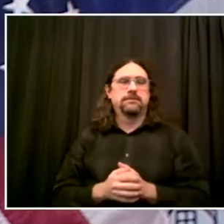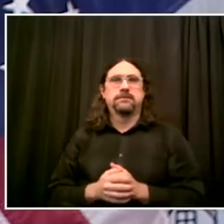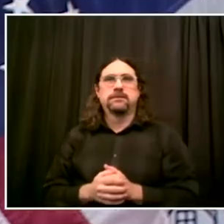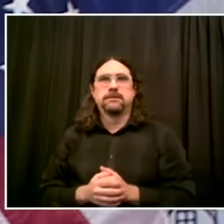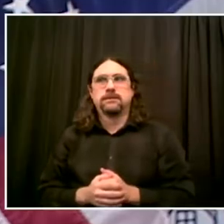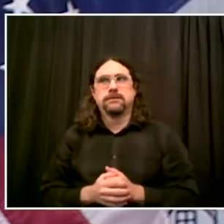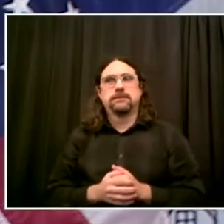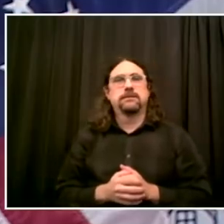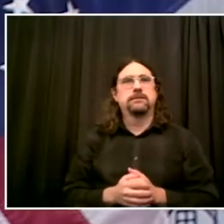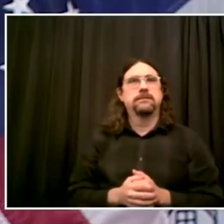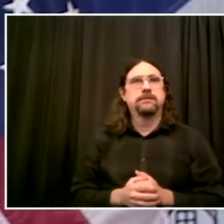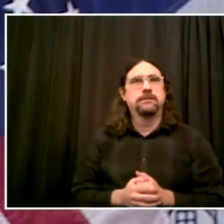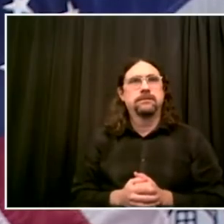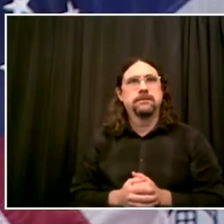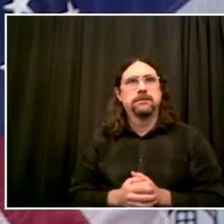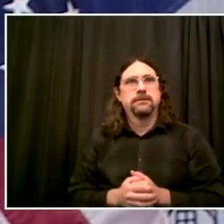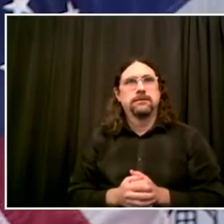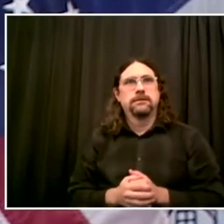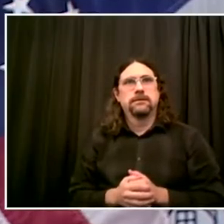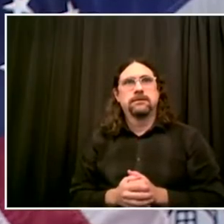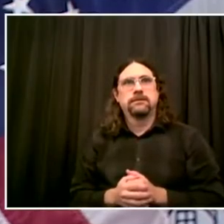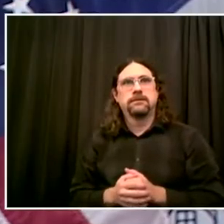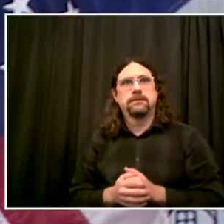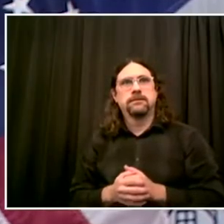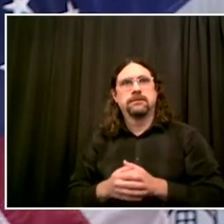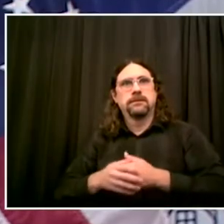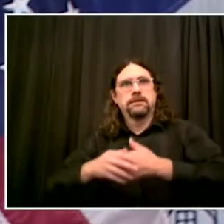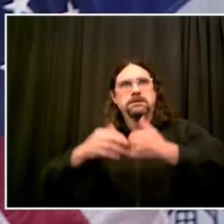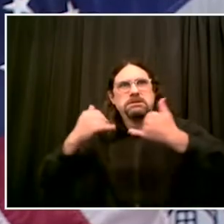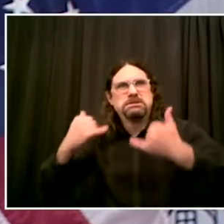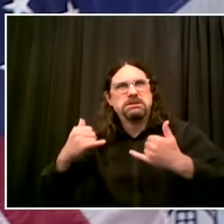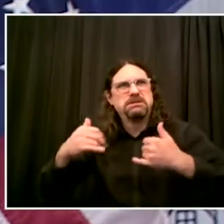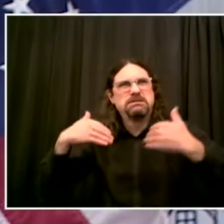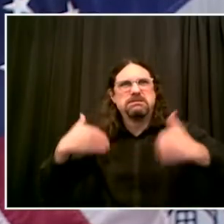HELP THAT THEY NEED TO SEPARATE SAFELY. THIS IS A GAME CHANGER BECAUSE